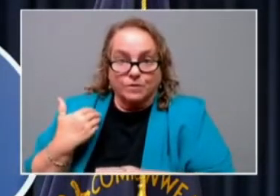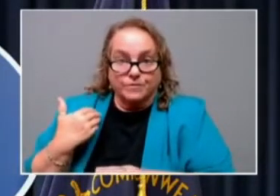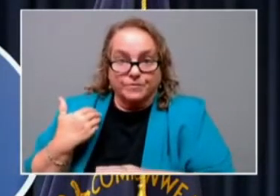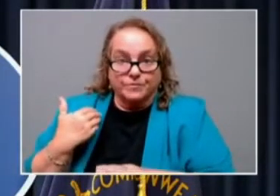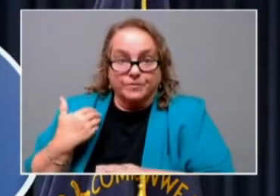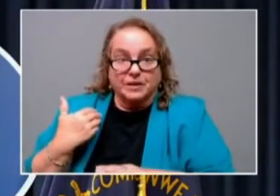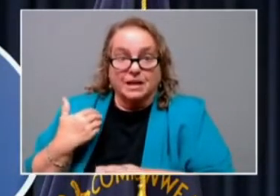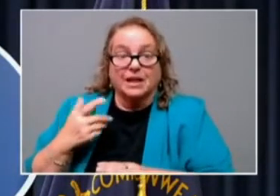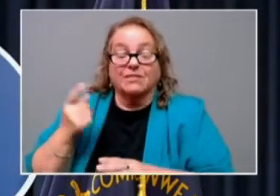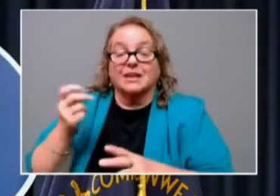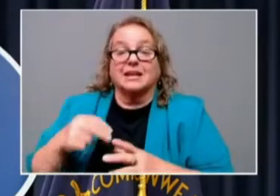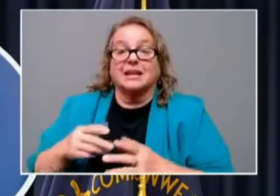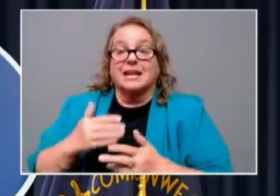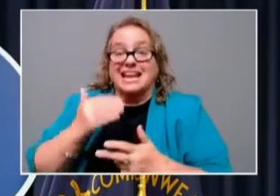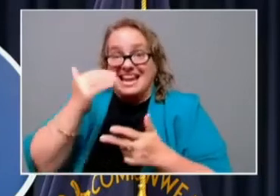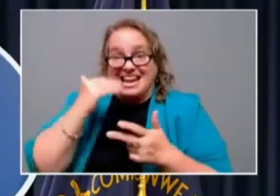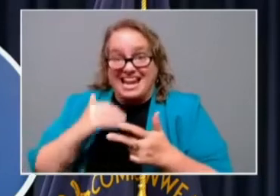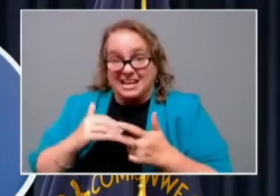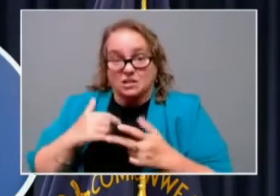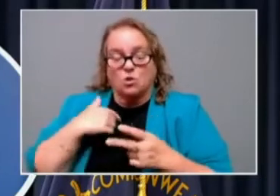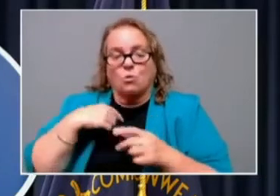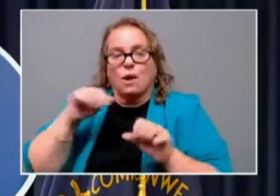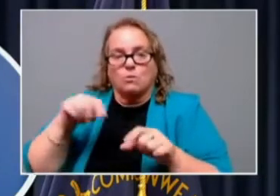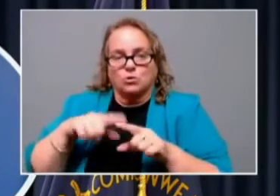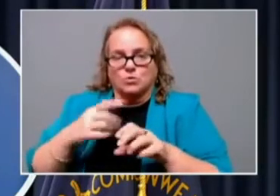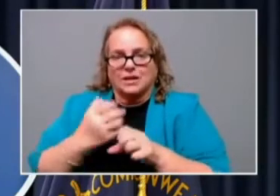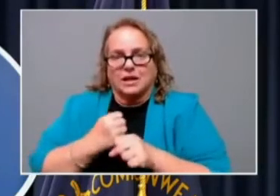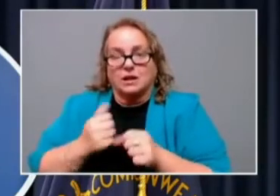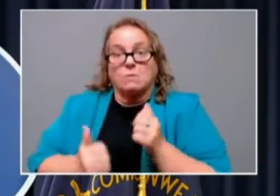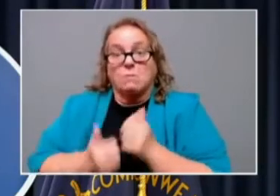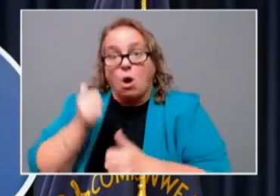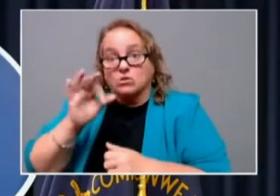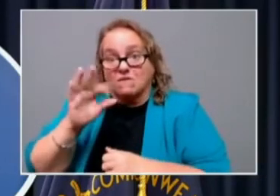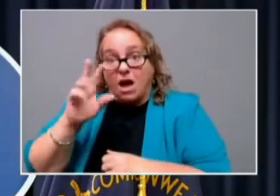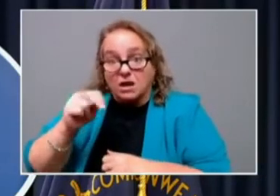get the vast majority of the unknowns and the data related to them and put